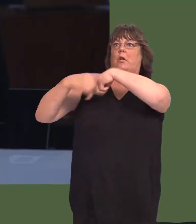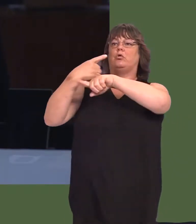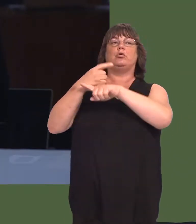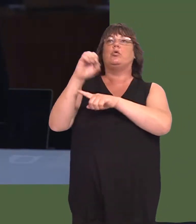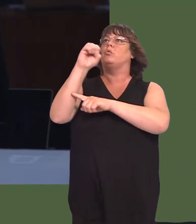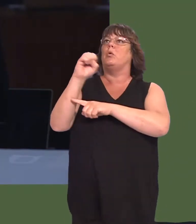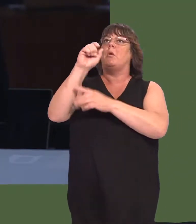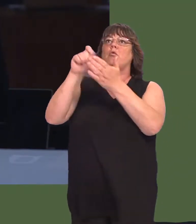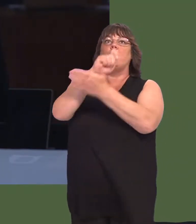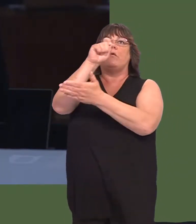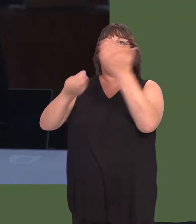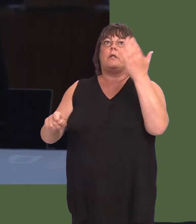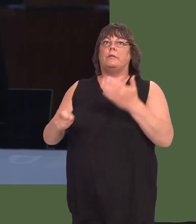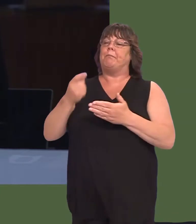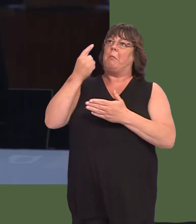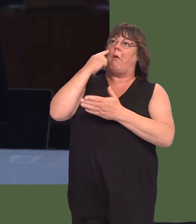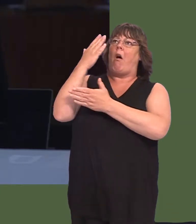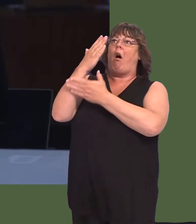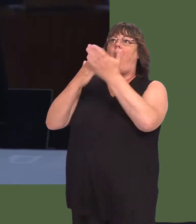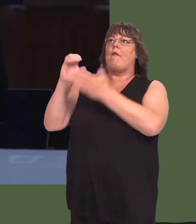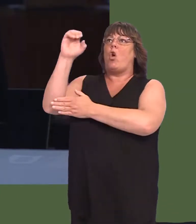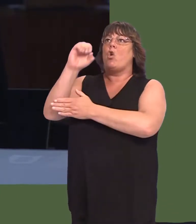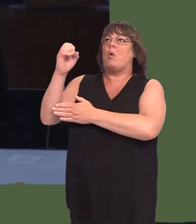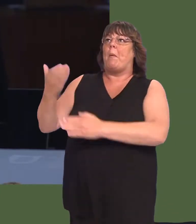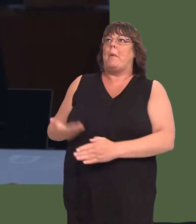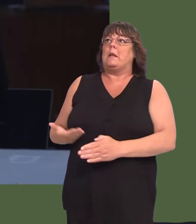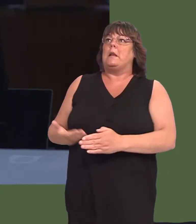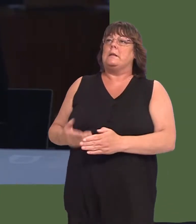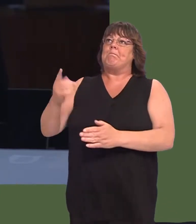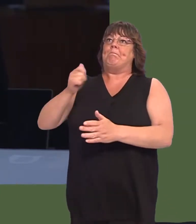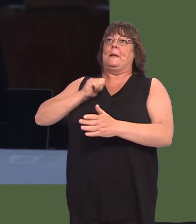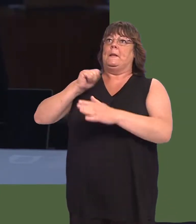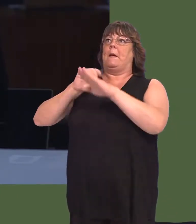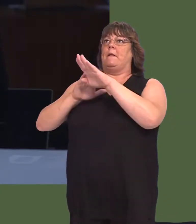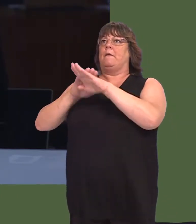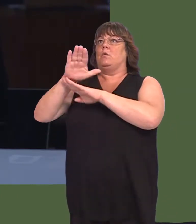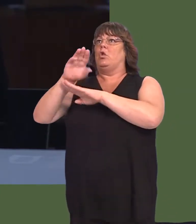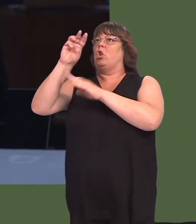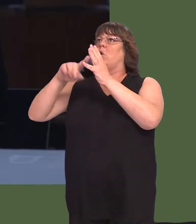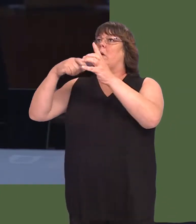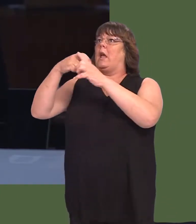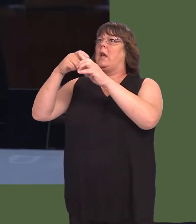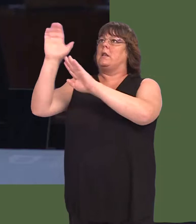last year, and it found that nearly half of continental businesses expect to reduce their use of UK suppliers.